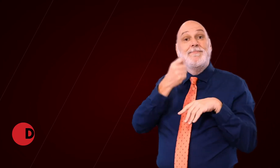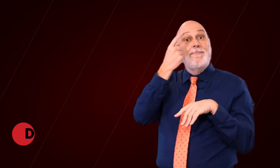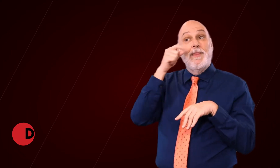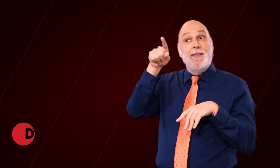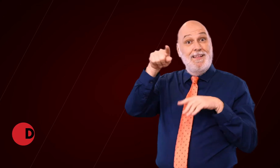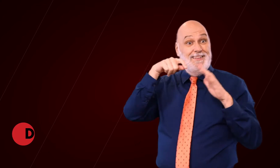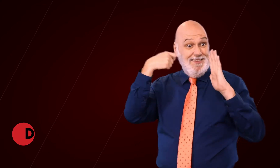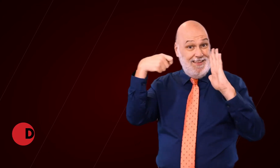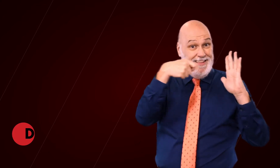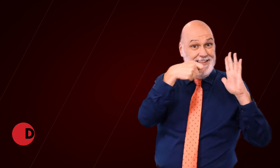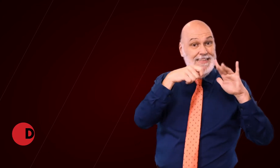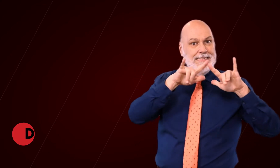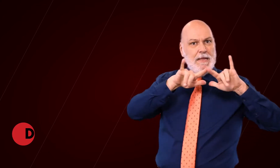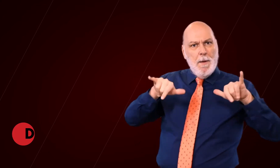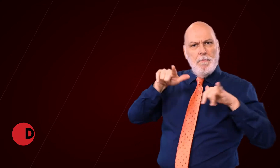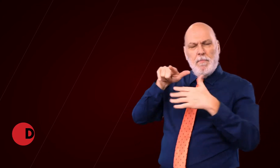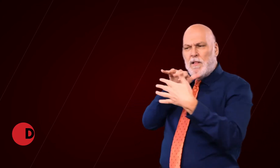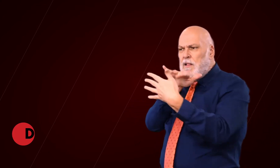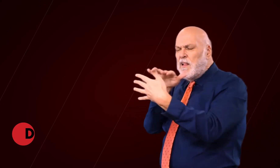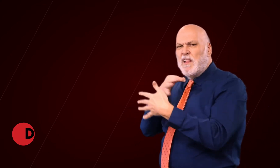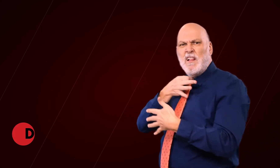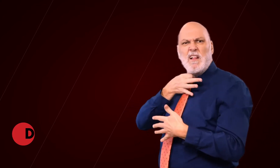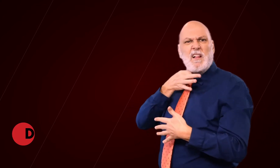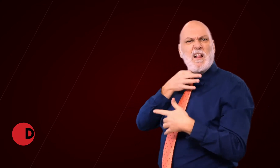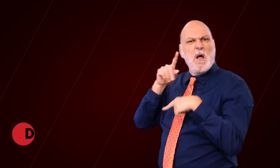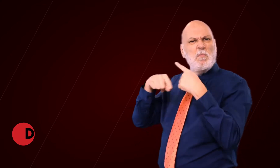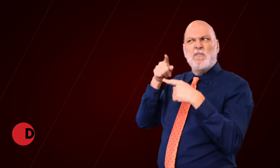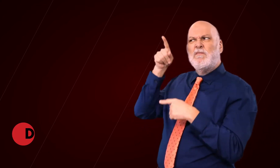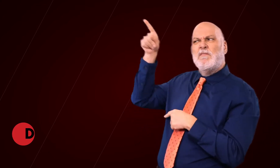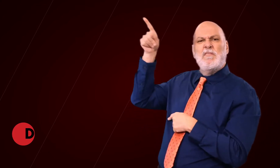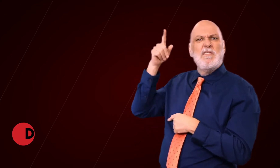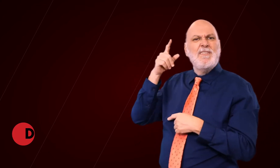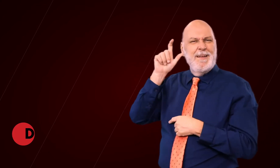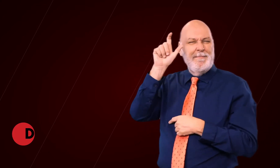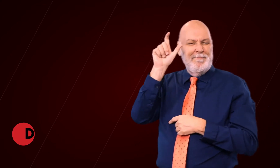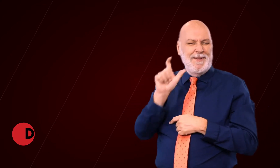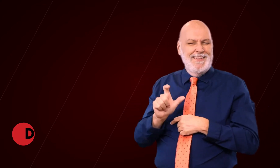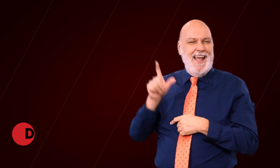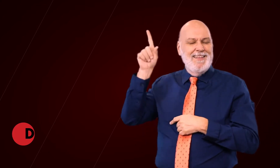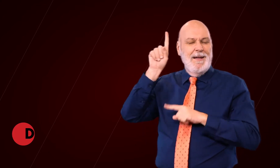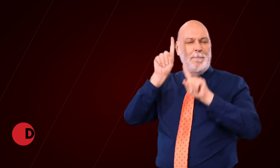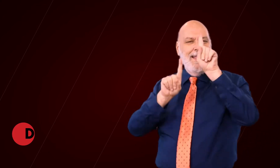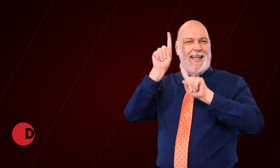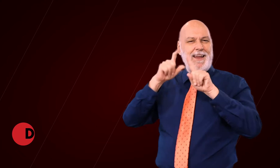working on a Deaf film "Deafening Darkness",